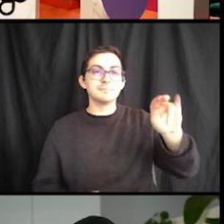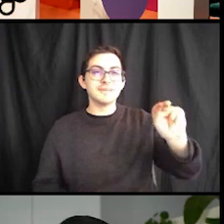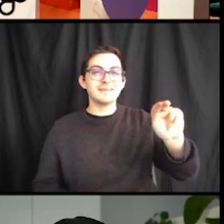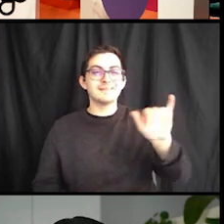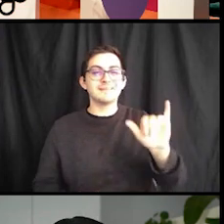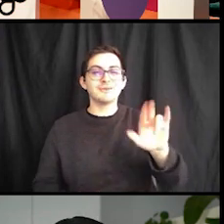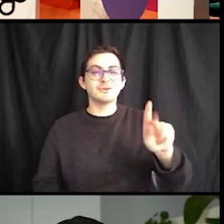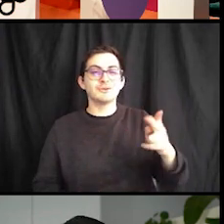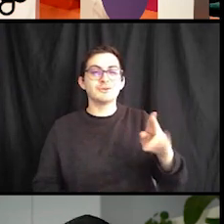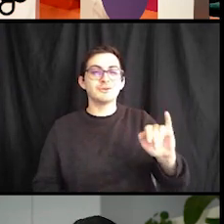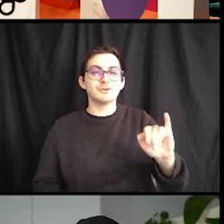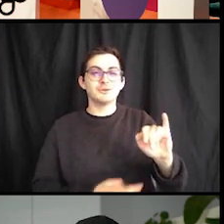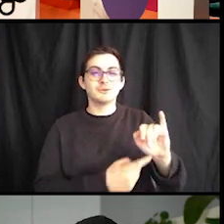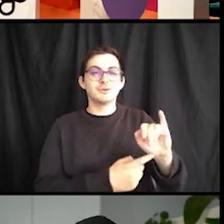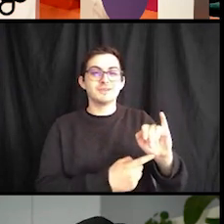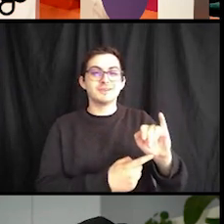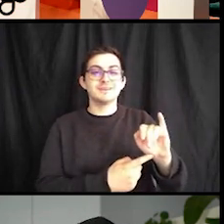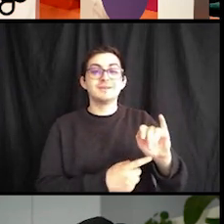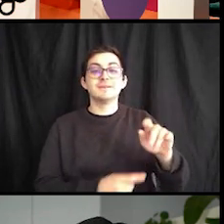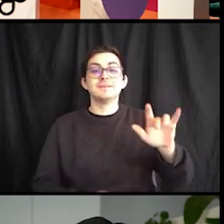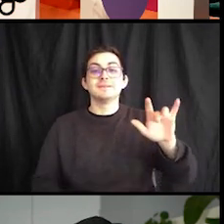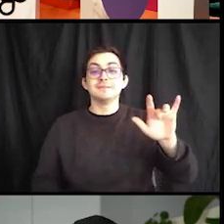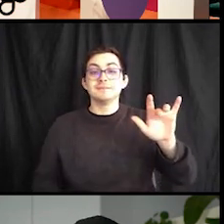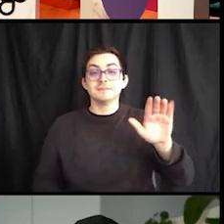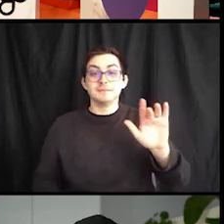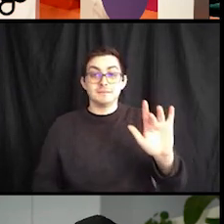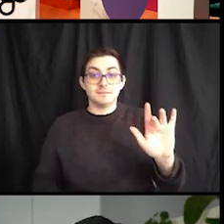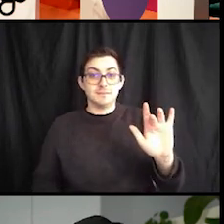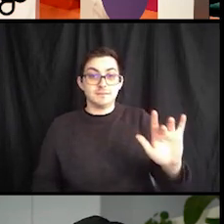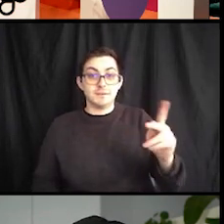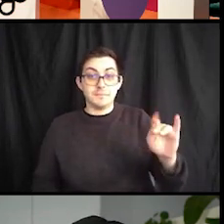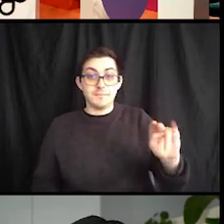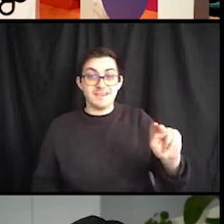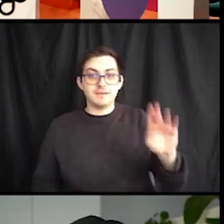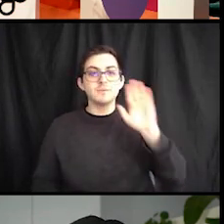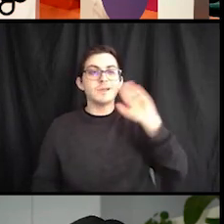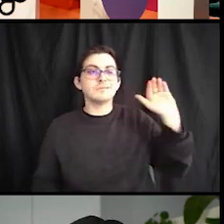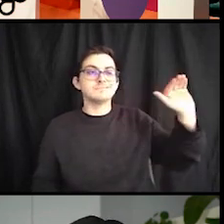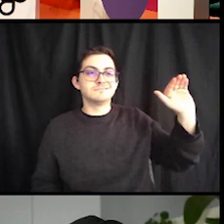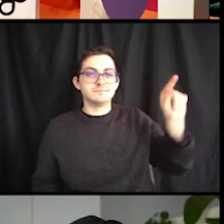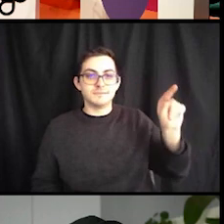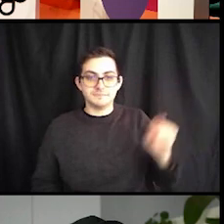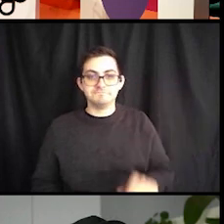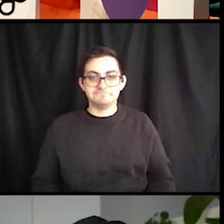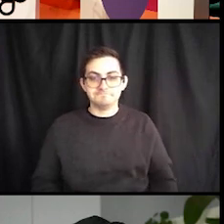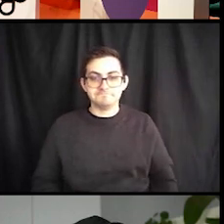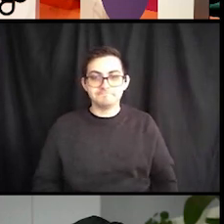know we're ready for user test. So what's the best way to test this? One of the things we heard a lot in the past